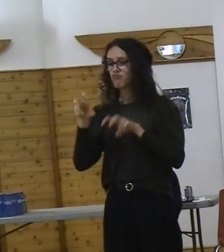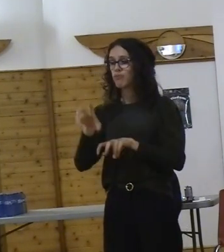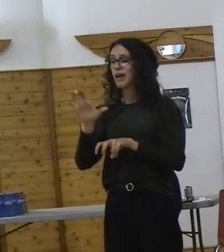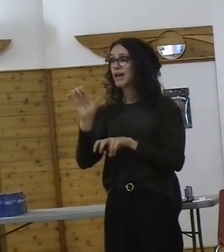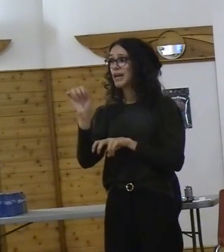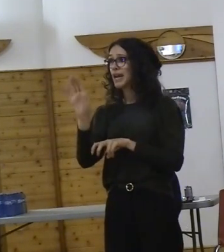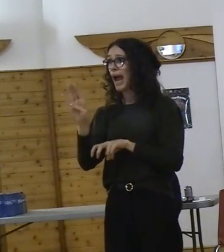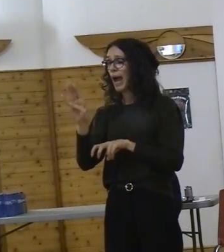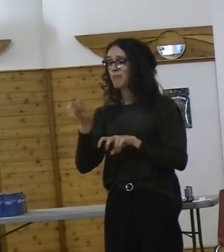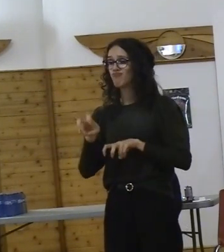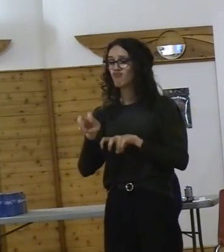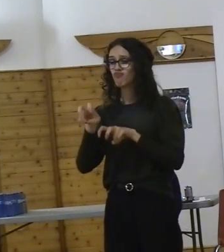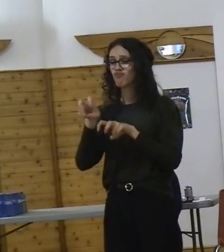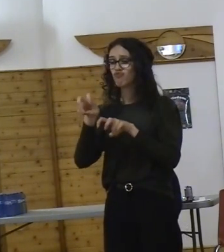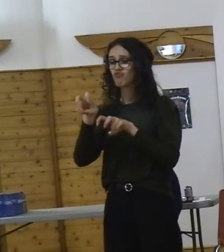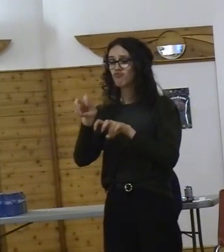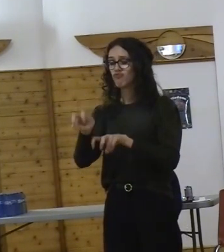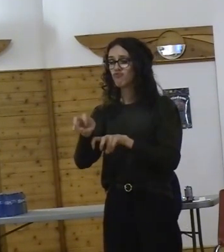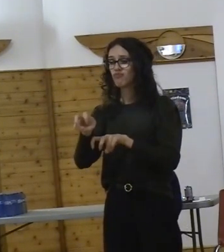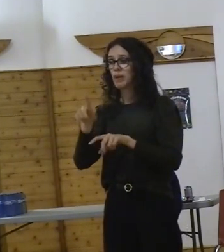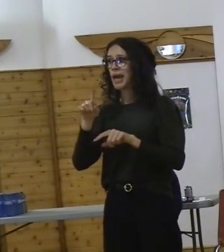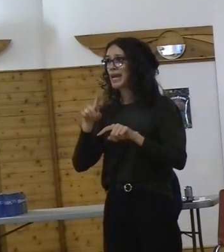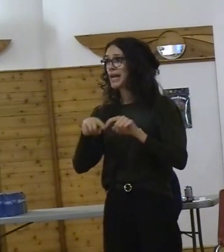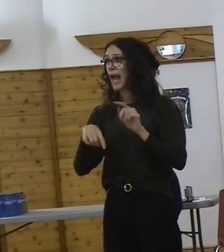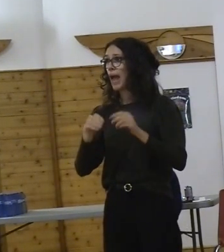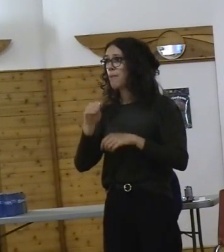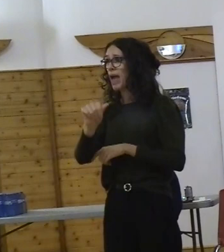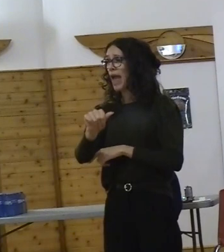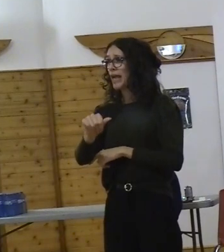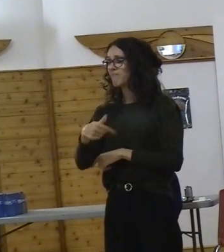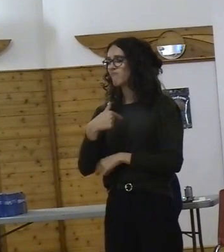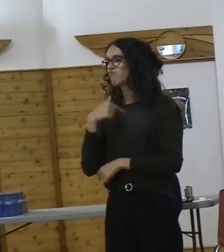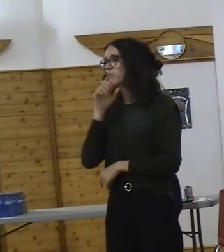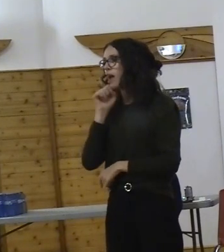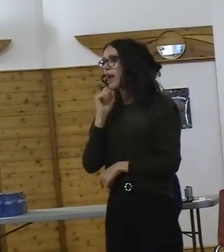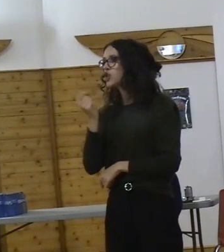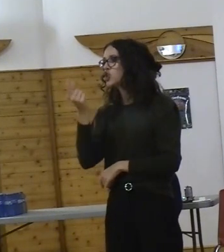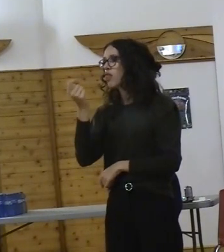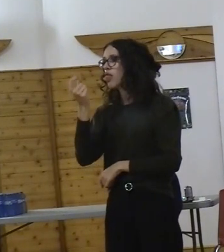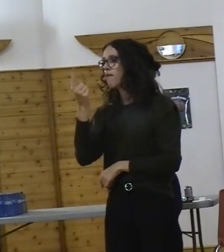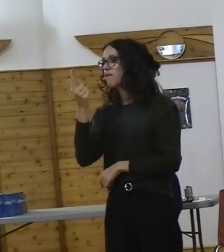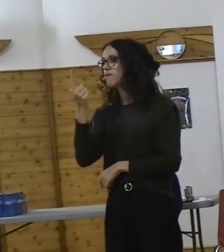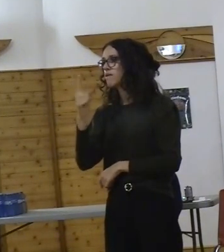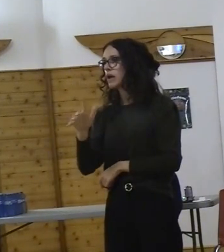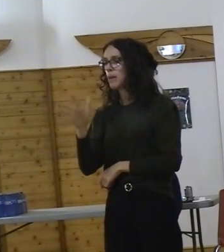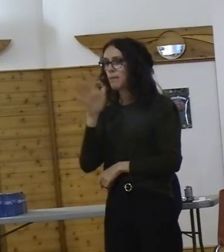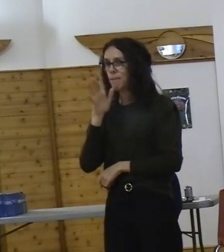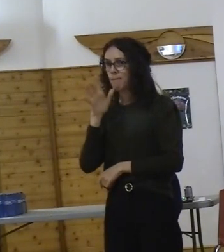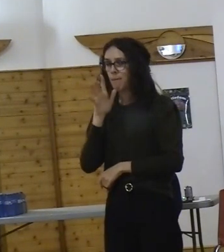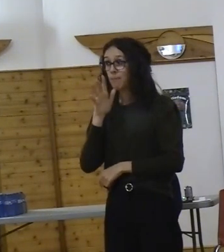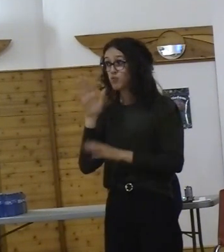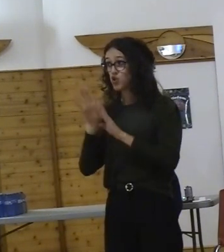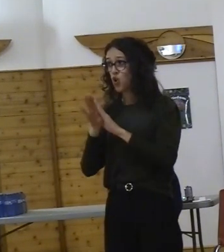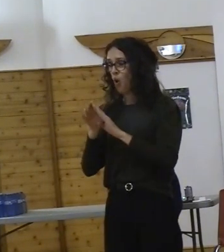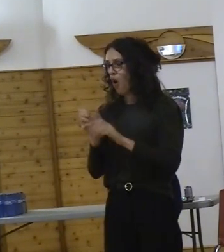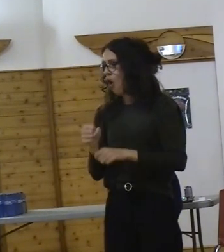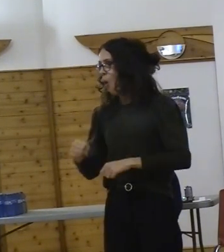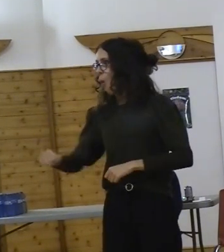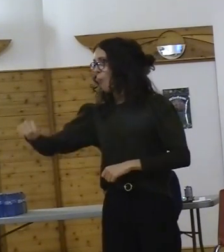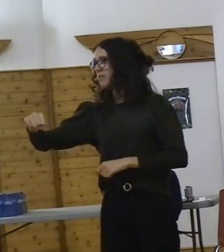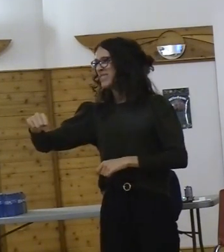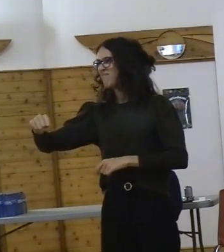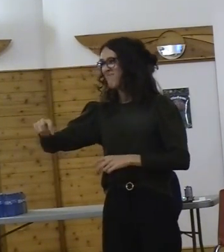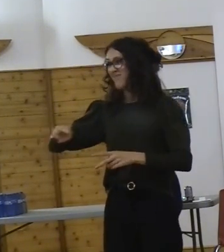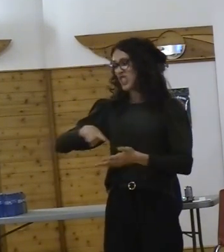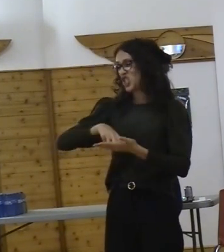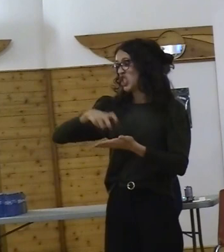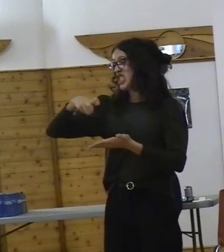All she said was tuck, drop, and roll. And the next thing you know we're rolling down Salter. That driver was going to kidnap us.